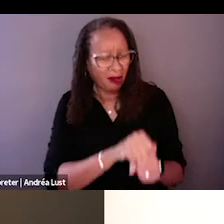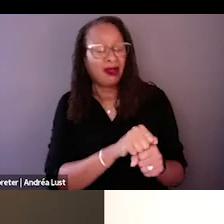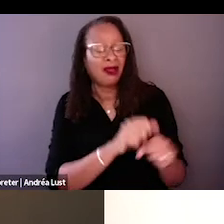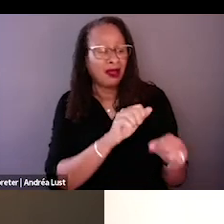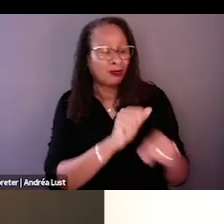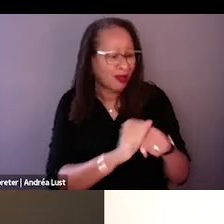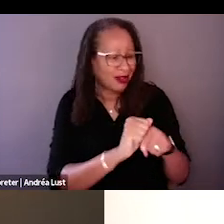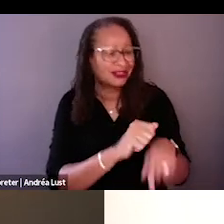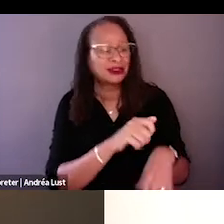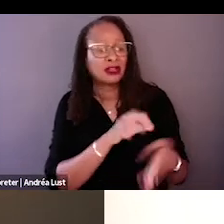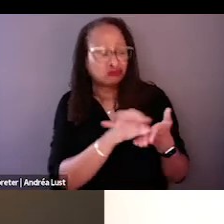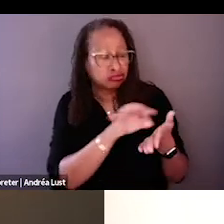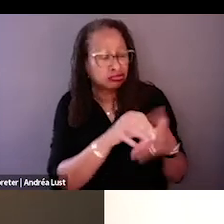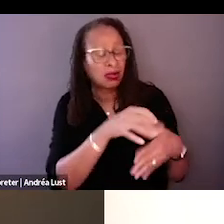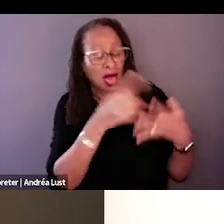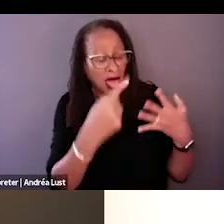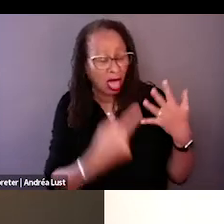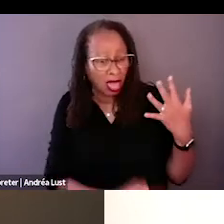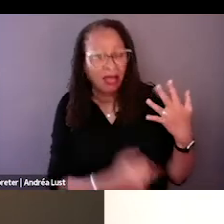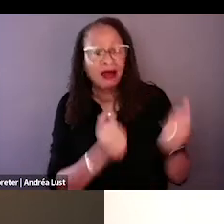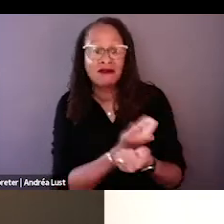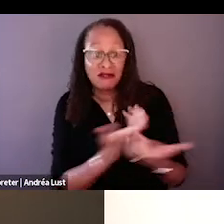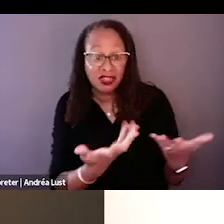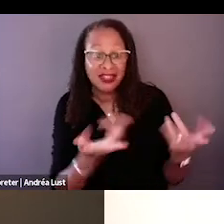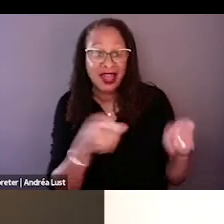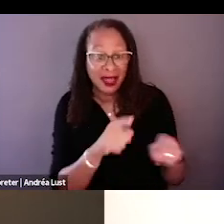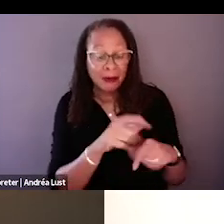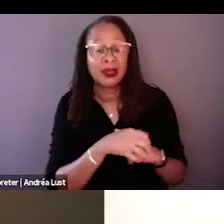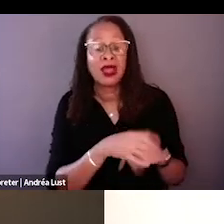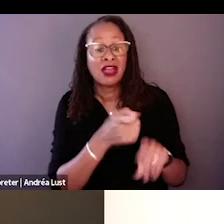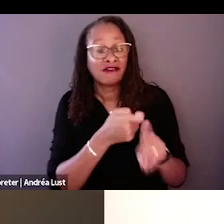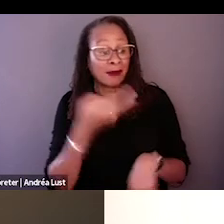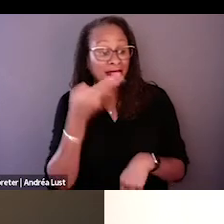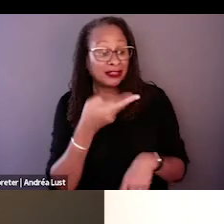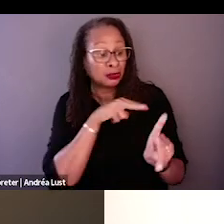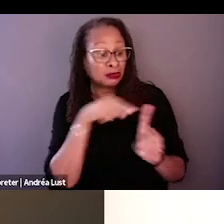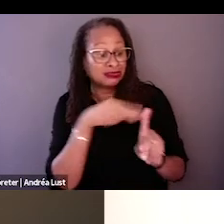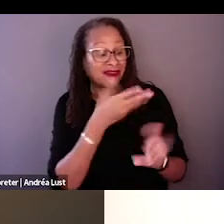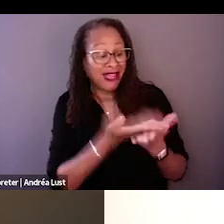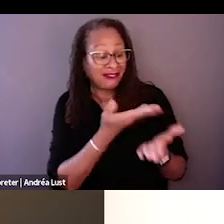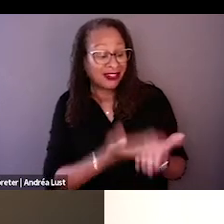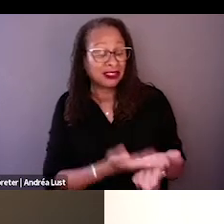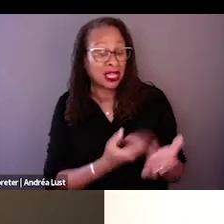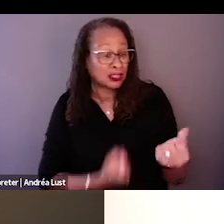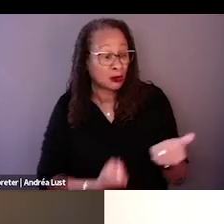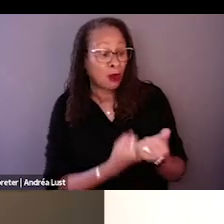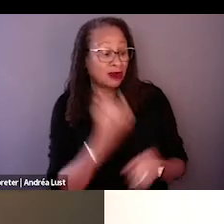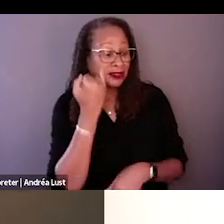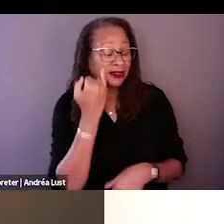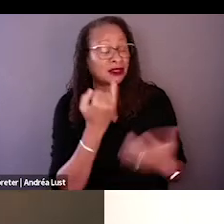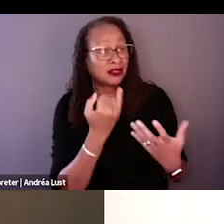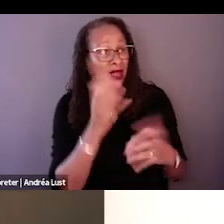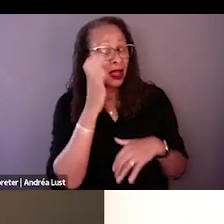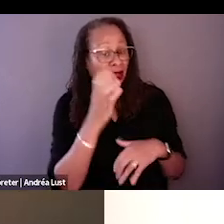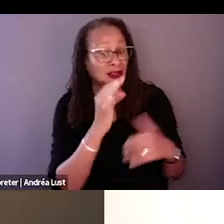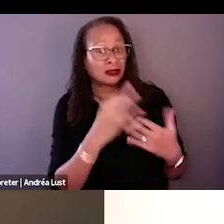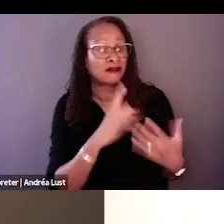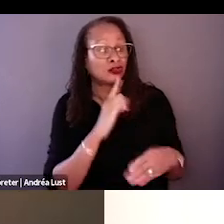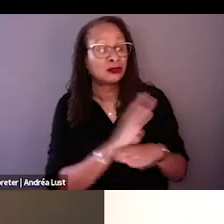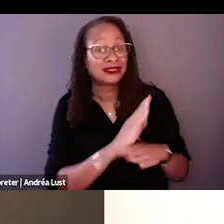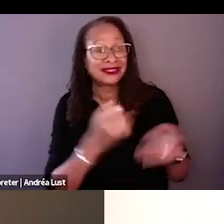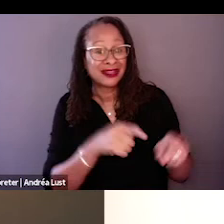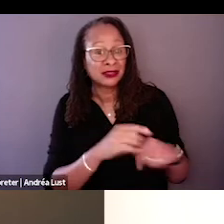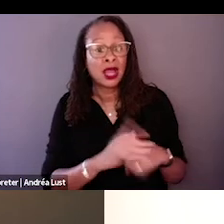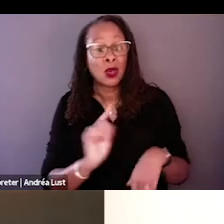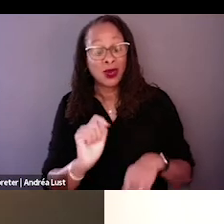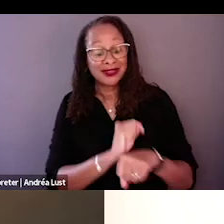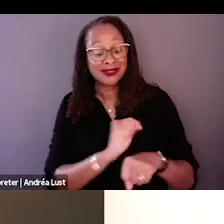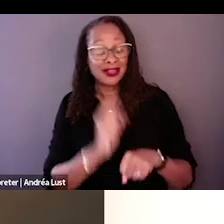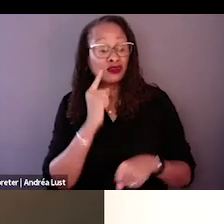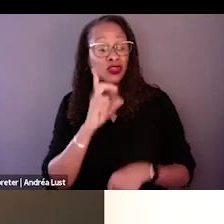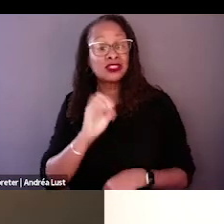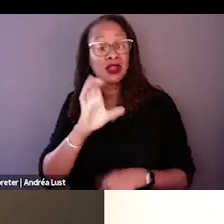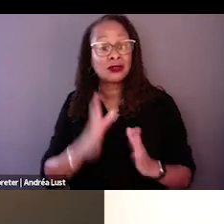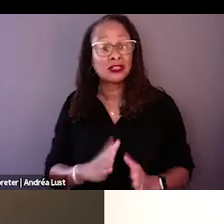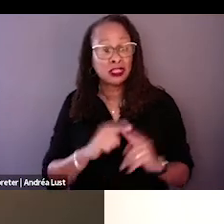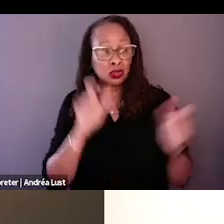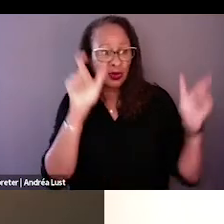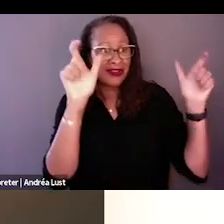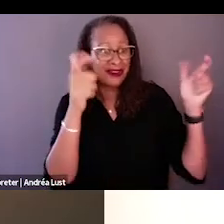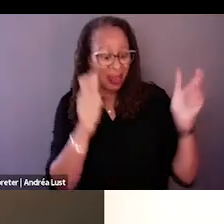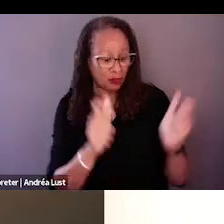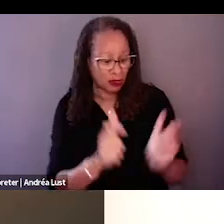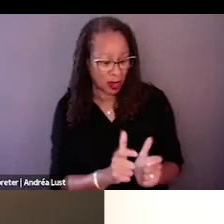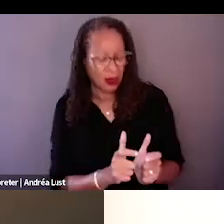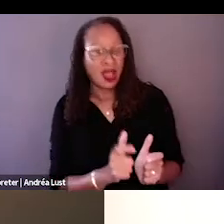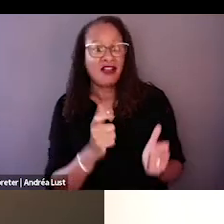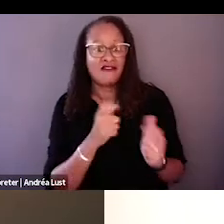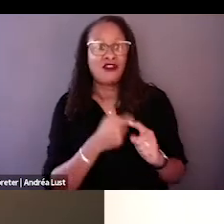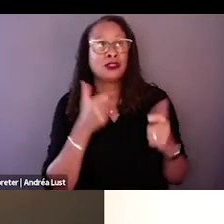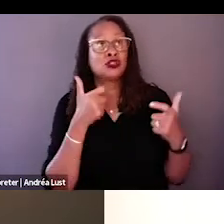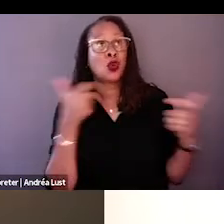there, immigrated to America in the 1880s with his family as a child, and in 1938, he went back to